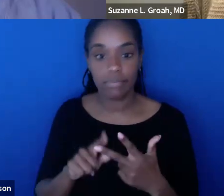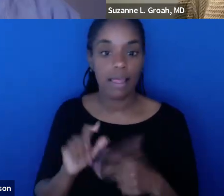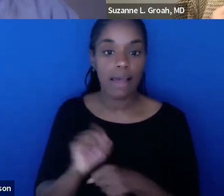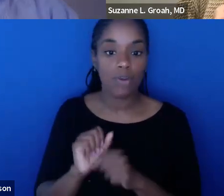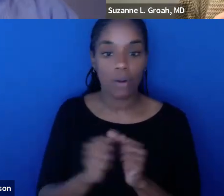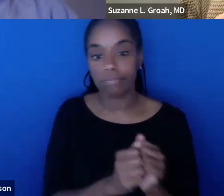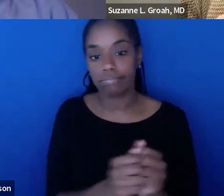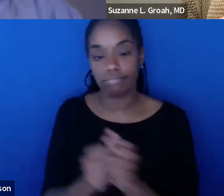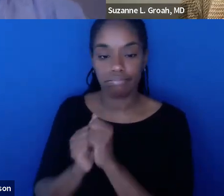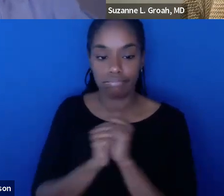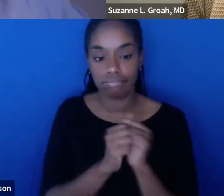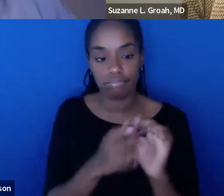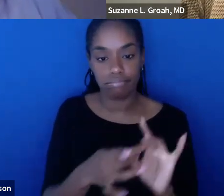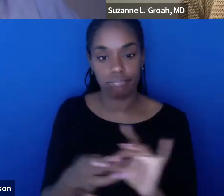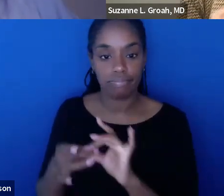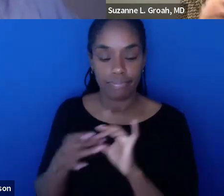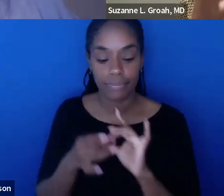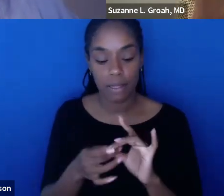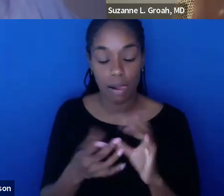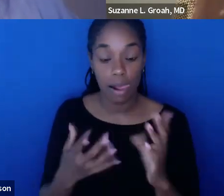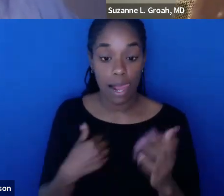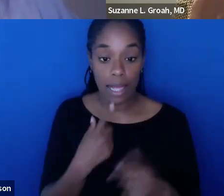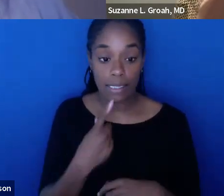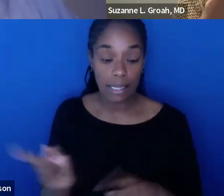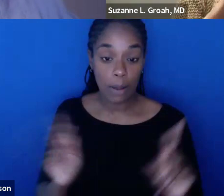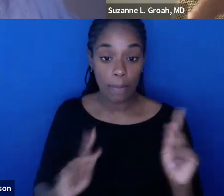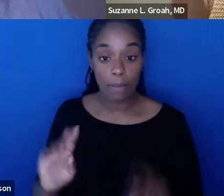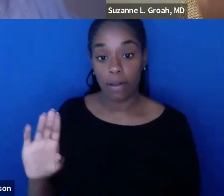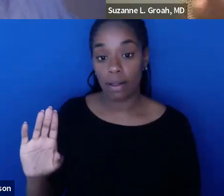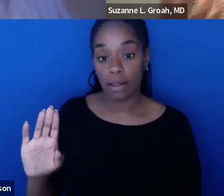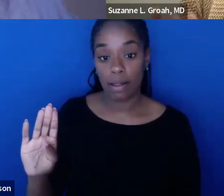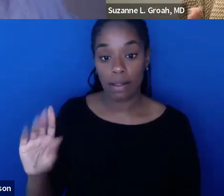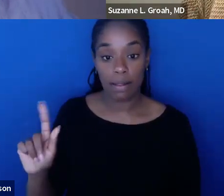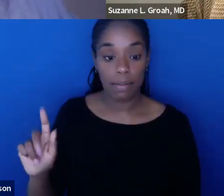So what I tell people is the bladder is a muscular vessel.